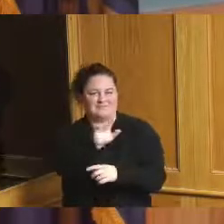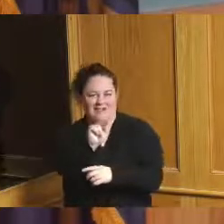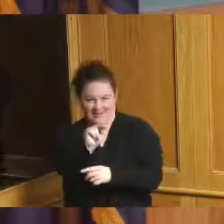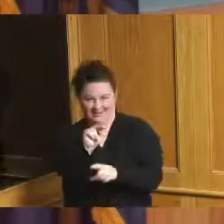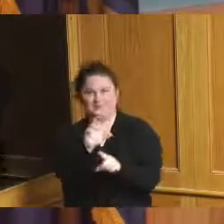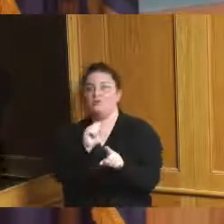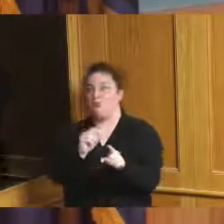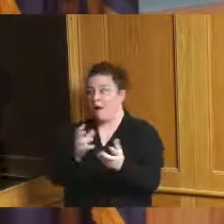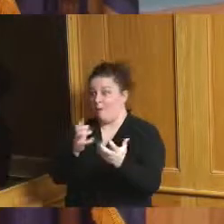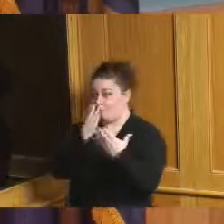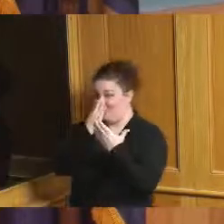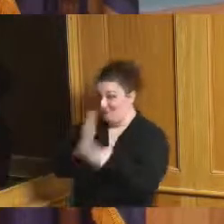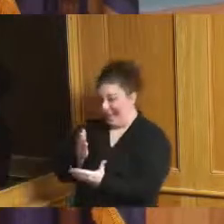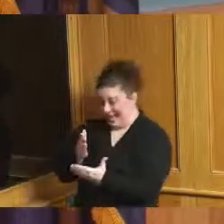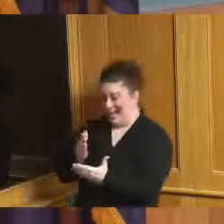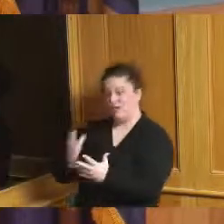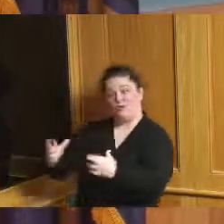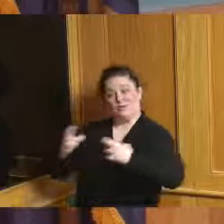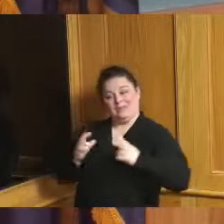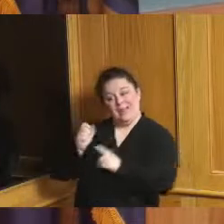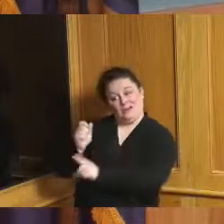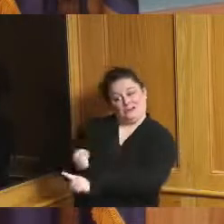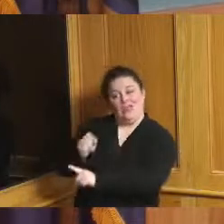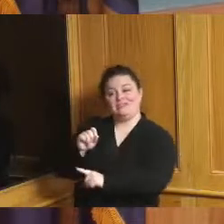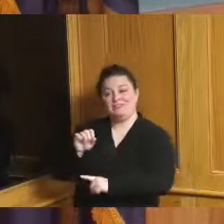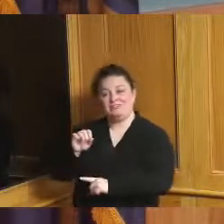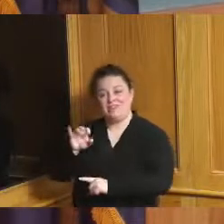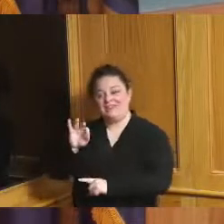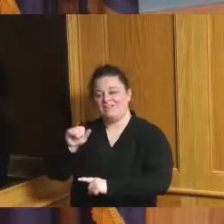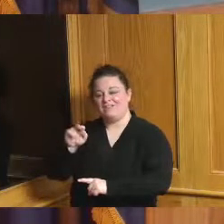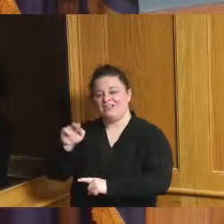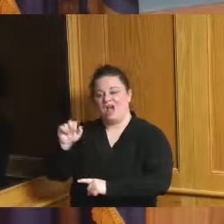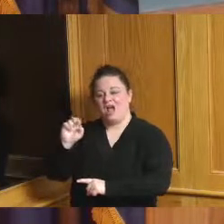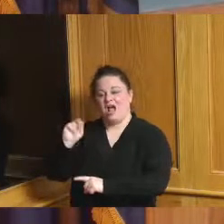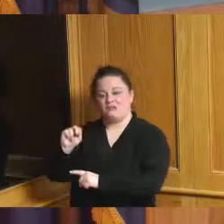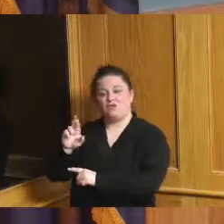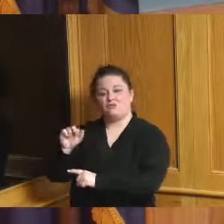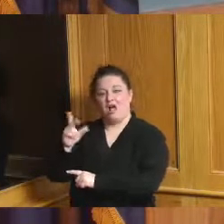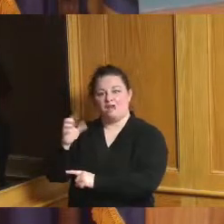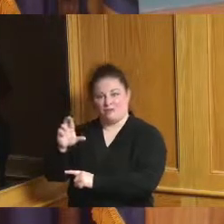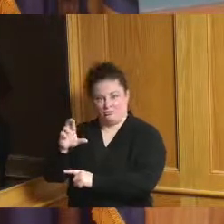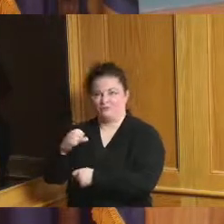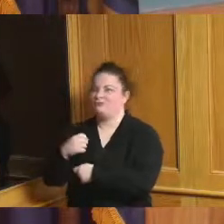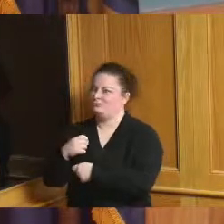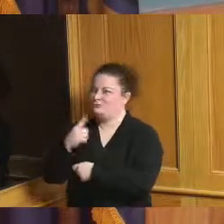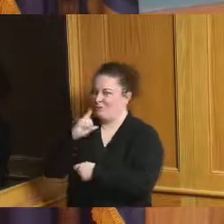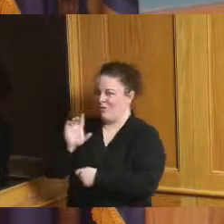Judge Fanon Rucker for saying that he'll accept this short-term thing to get us through the gap